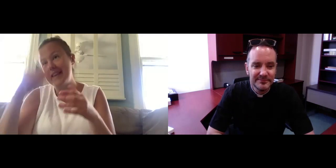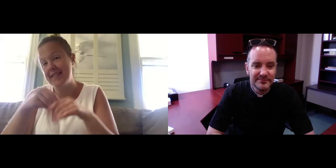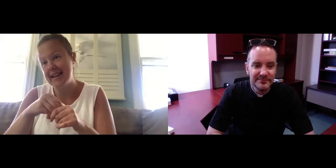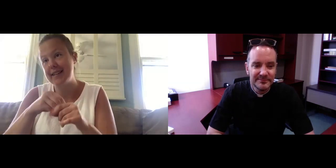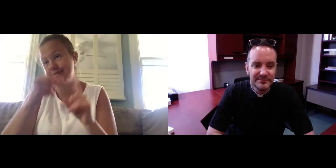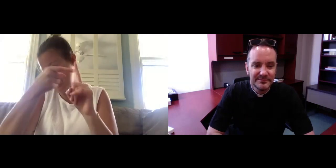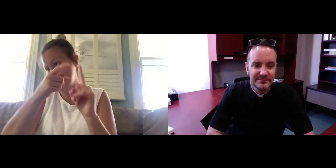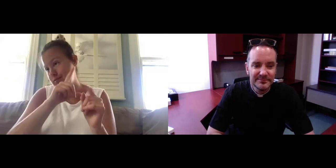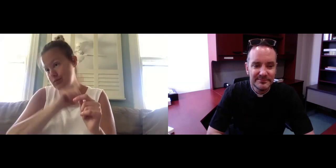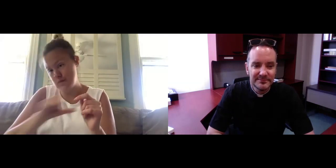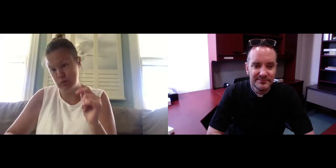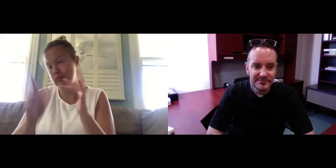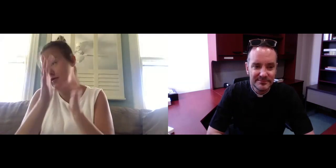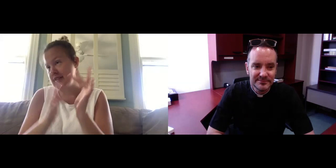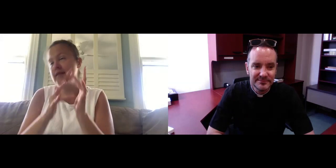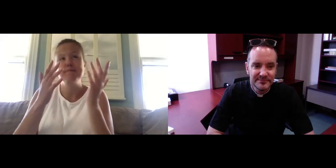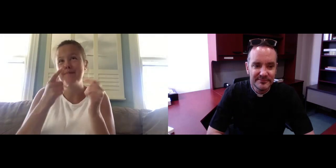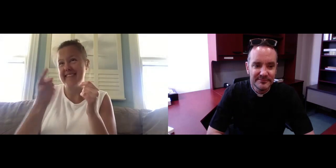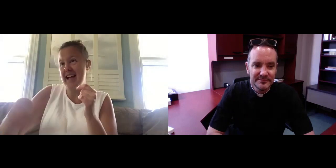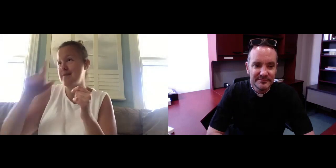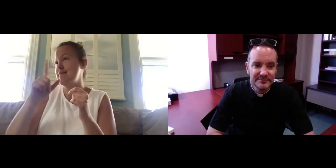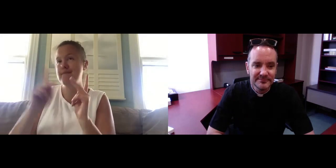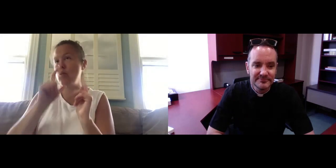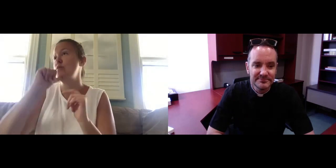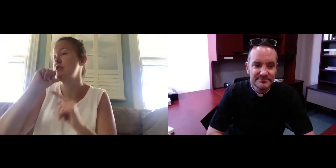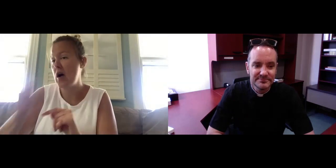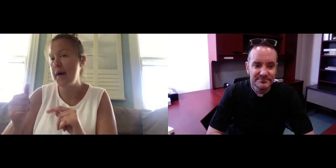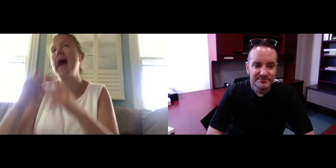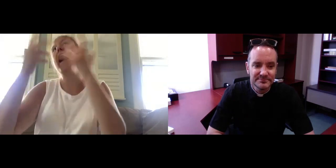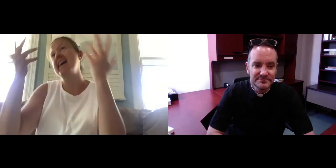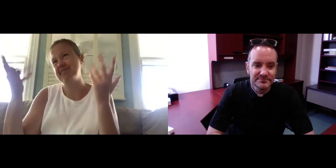Paul and Silas. Then he brought them out and said, "Sirs, what must I do to be saved?"